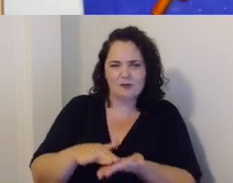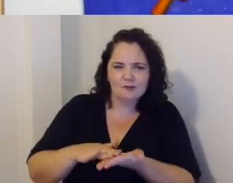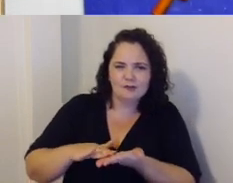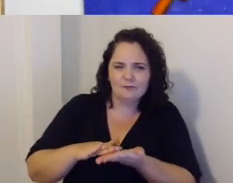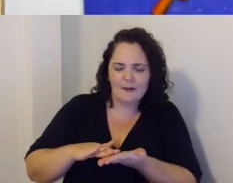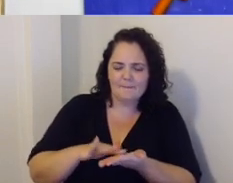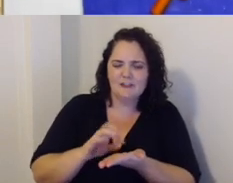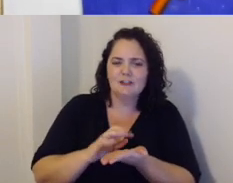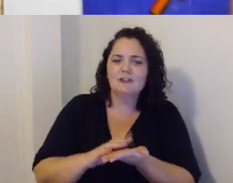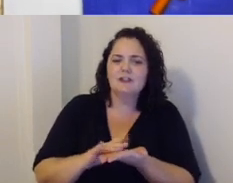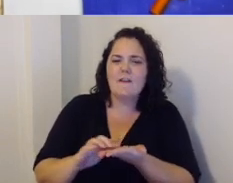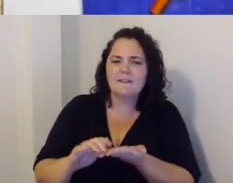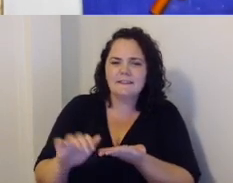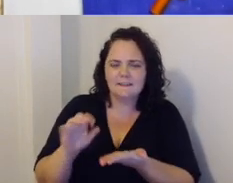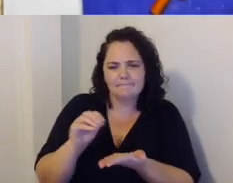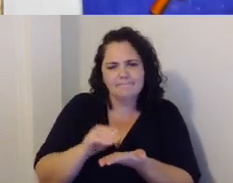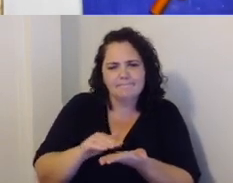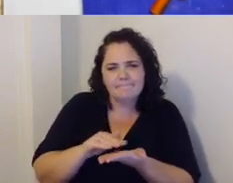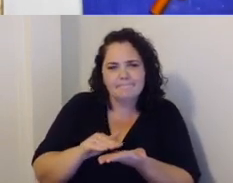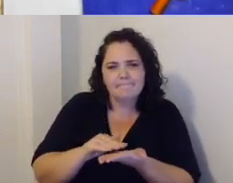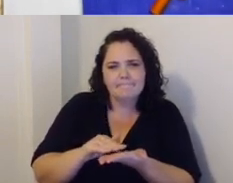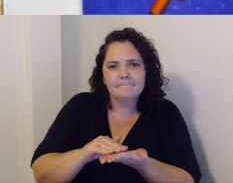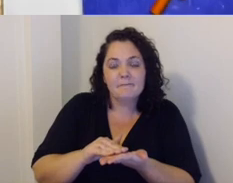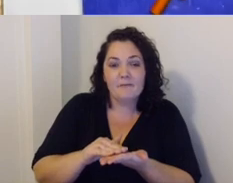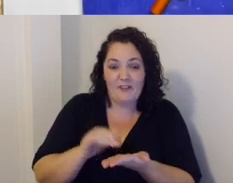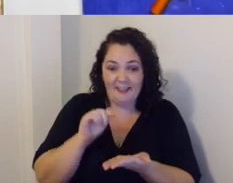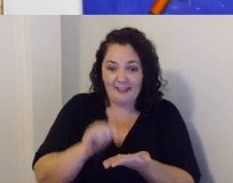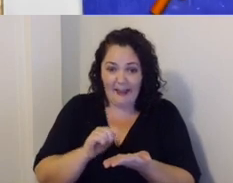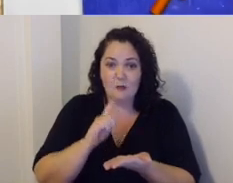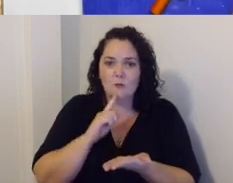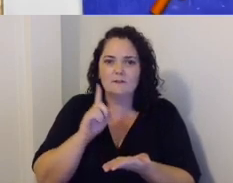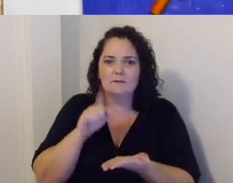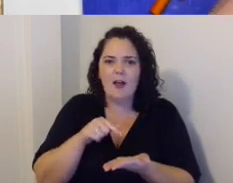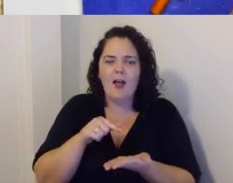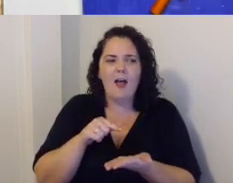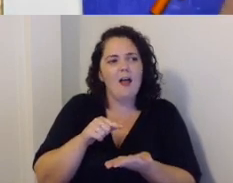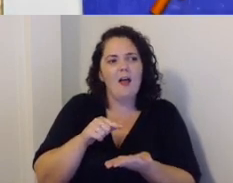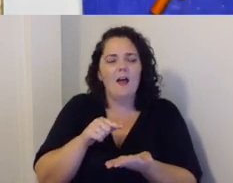surface of your paper and what's going to happen is that powdery material is going to start to fill